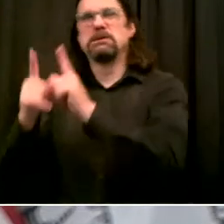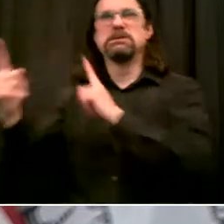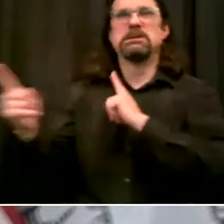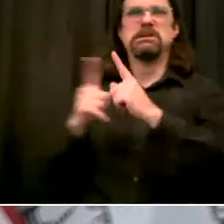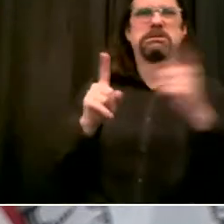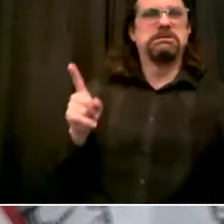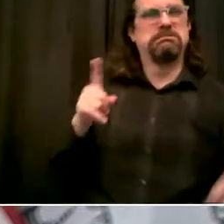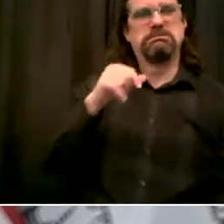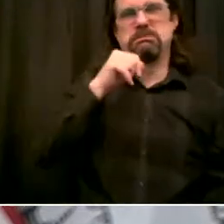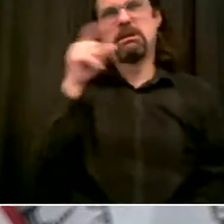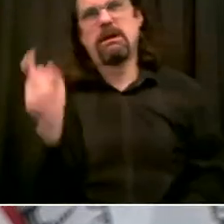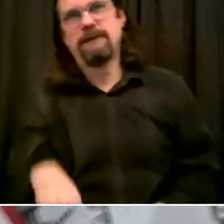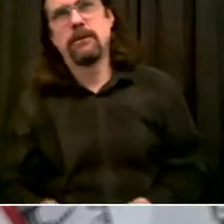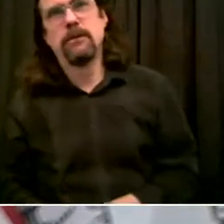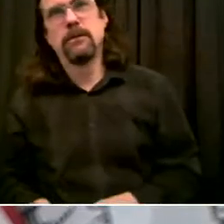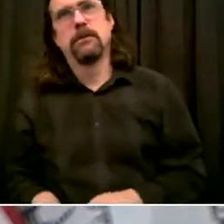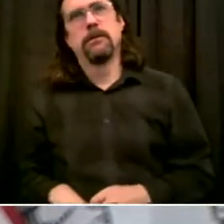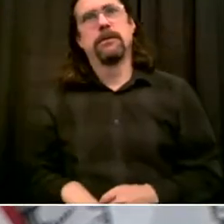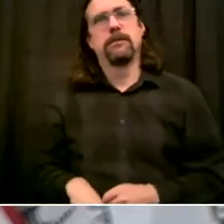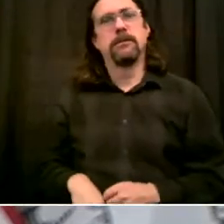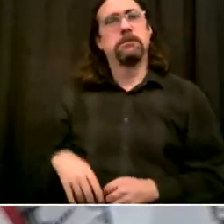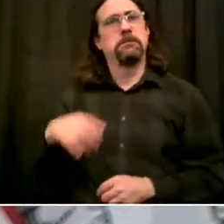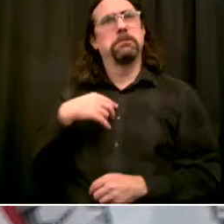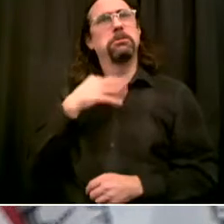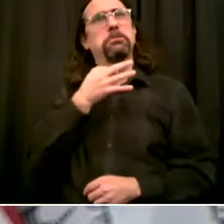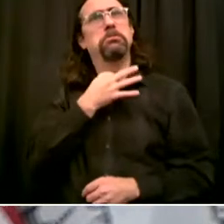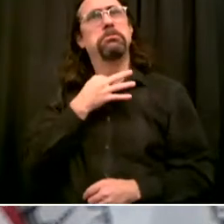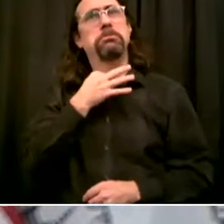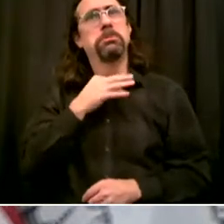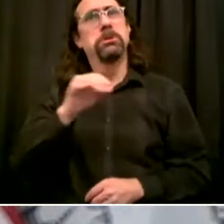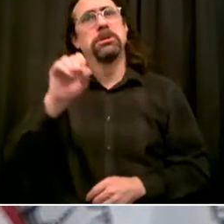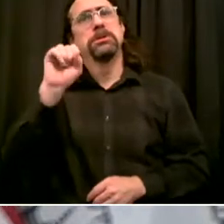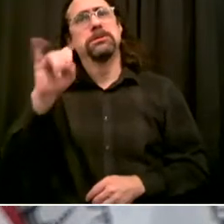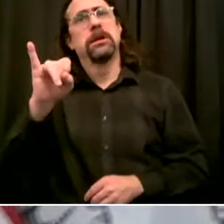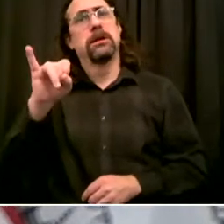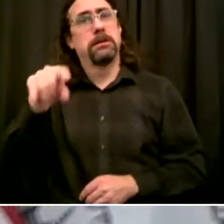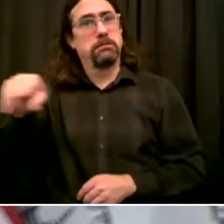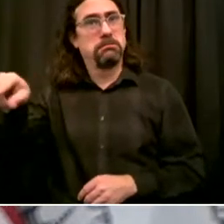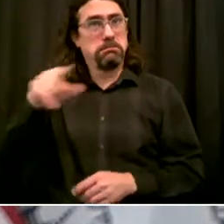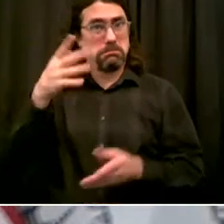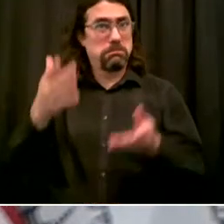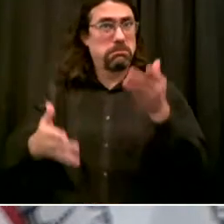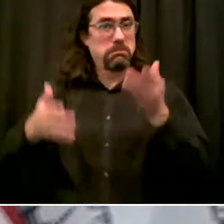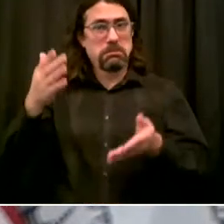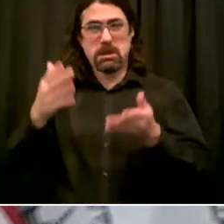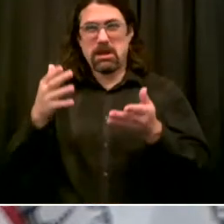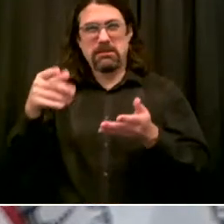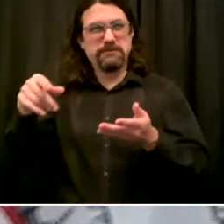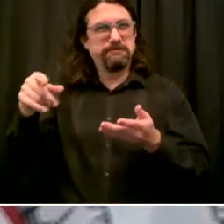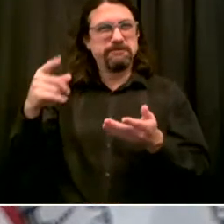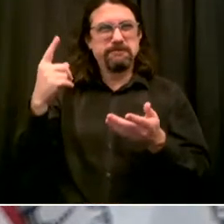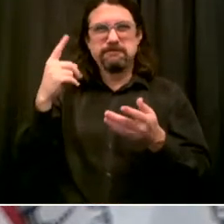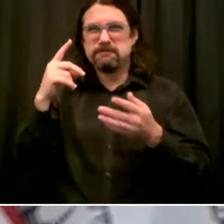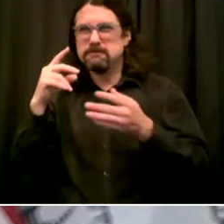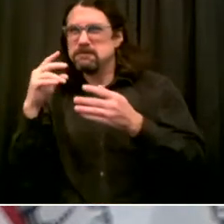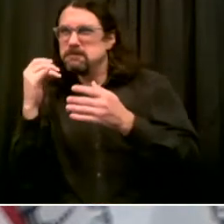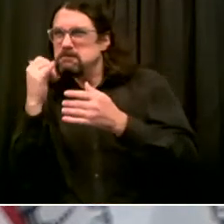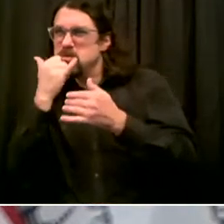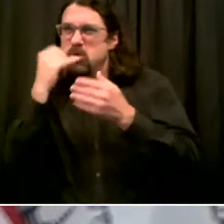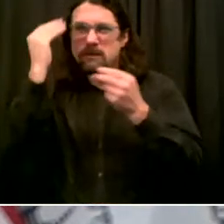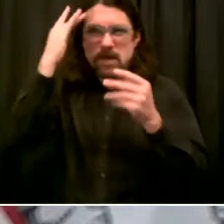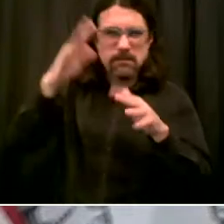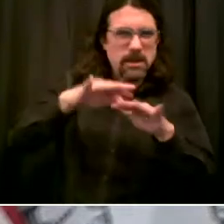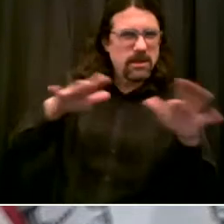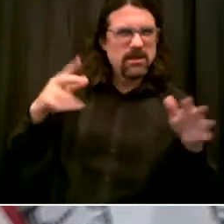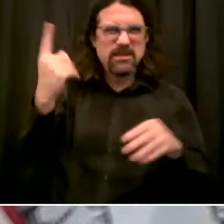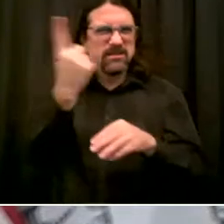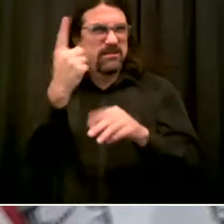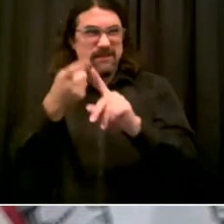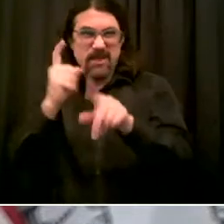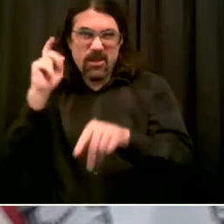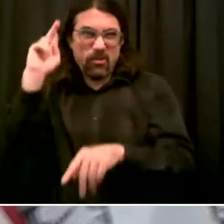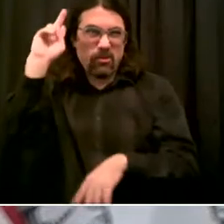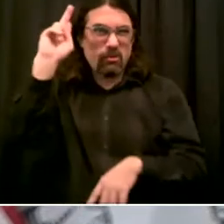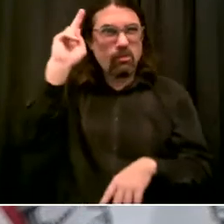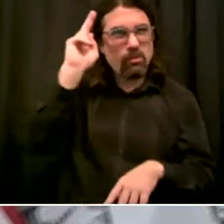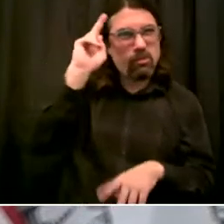AND SORT OF ANY THING THAT